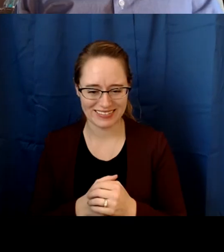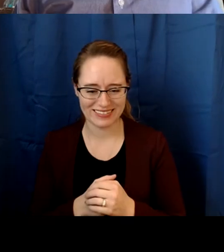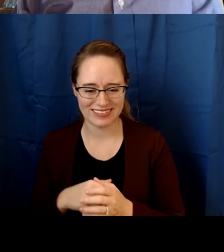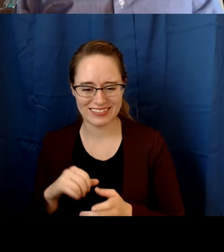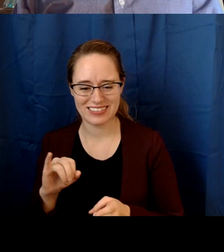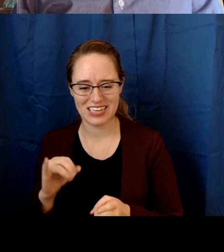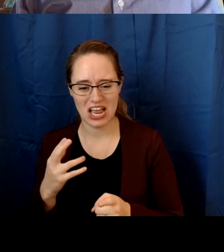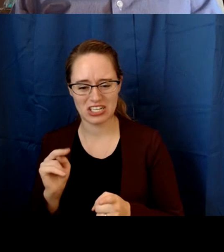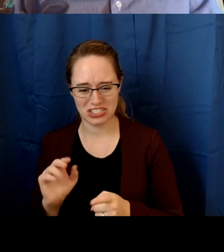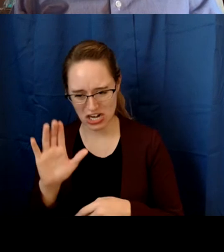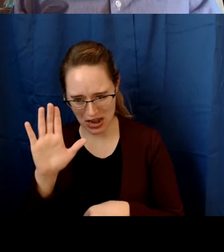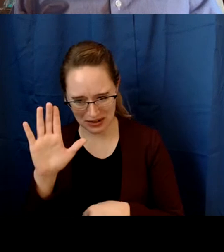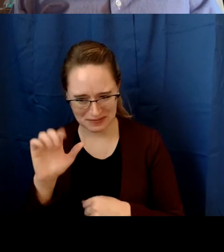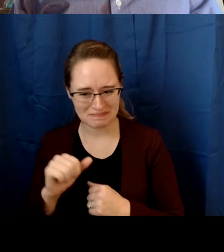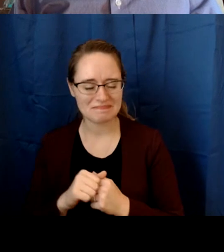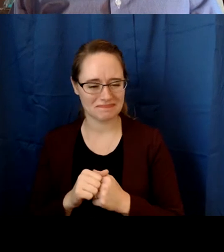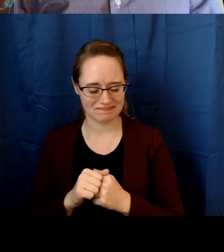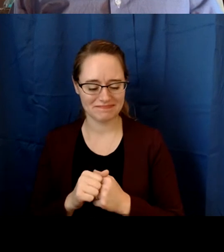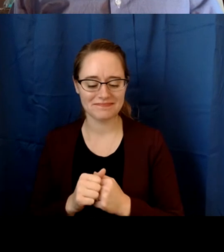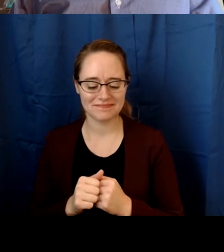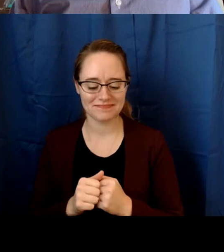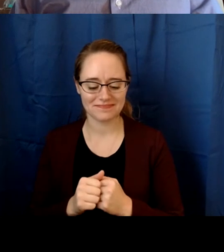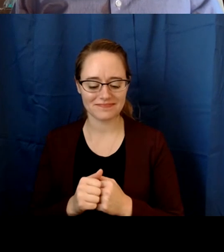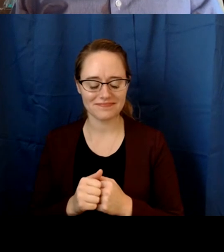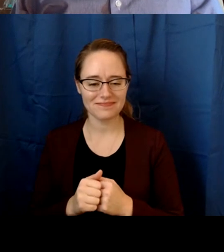[John] This is John.